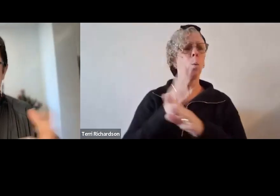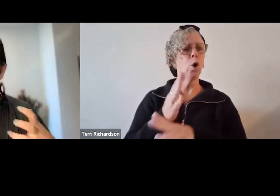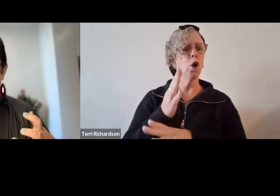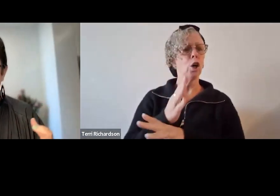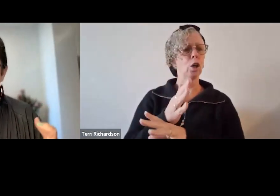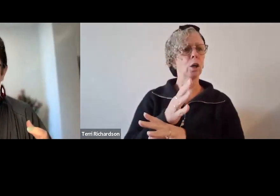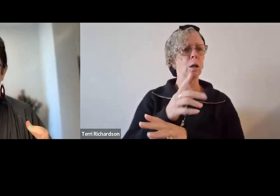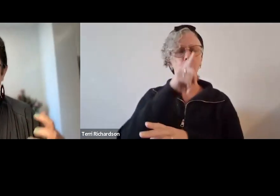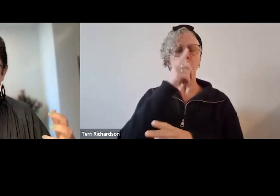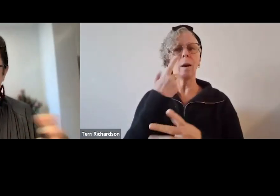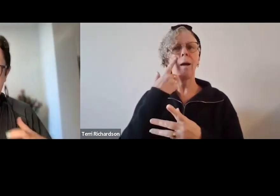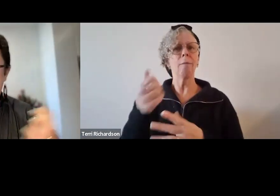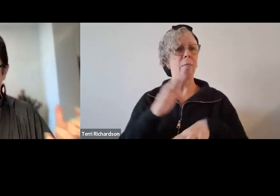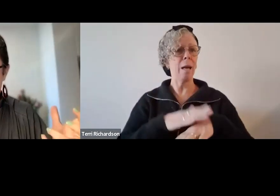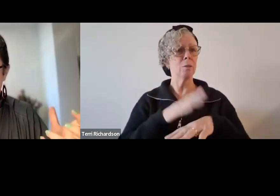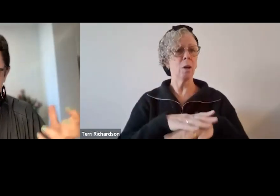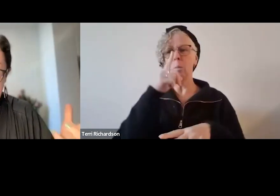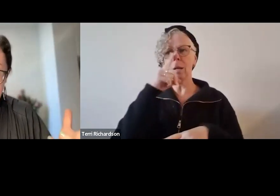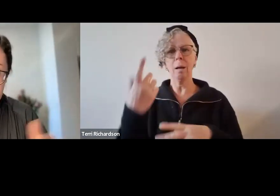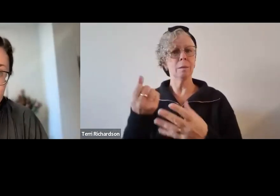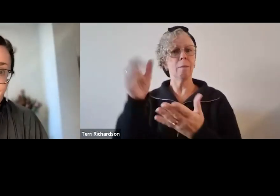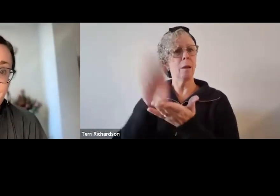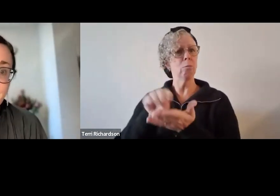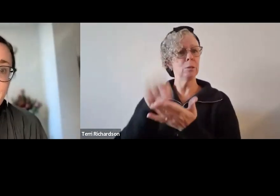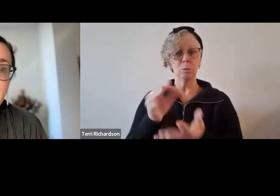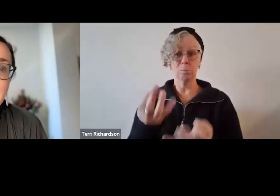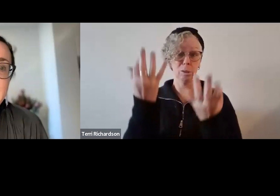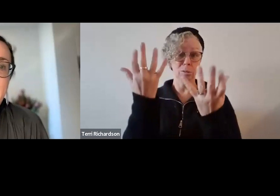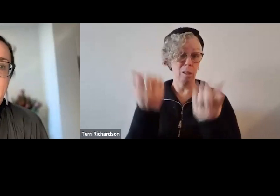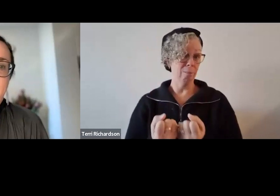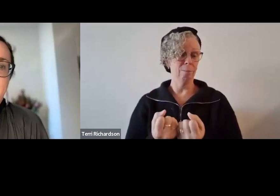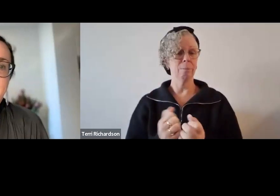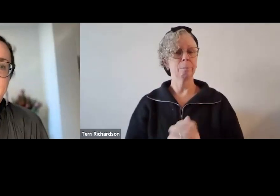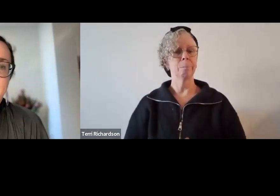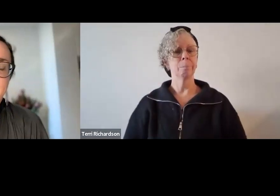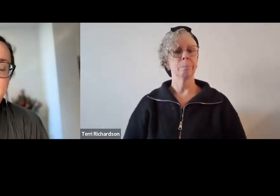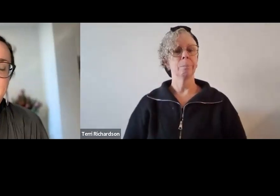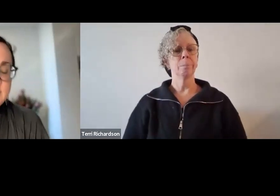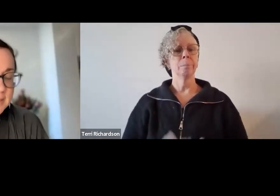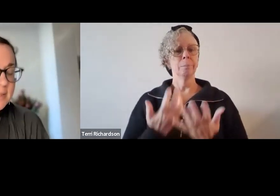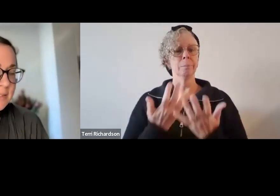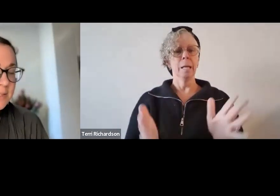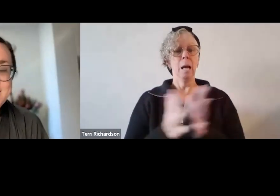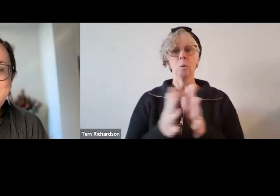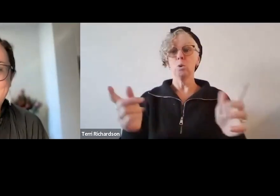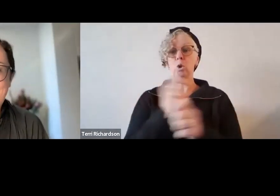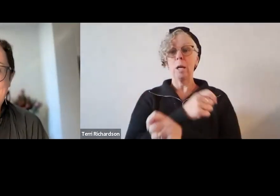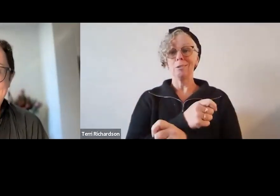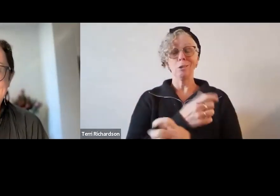find the time or the resources we need to change them. As I said, these days we actually have quite